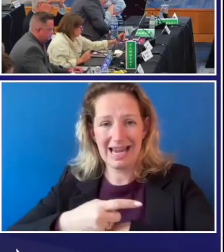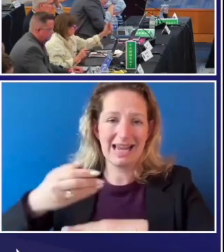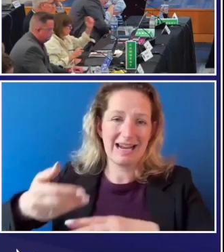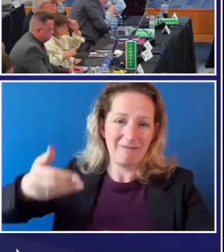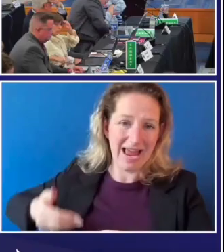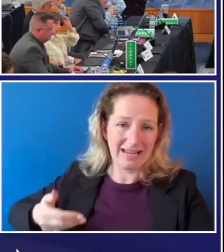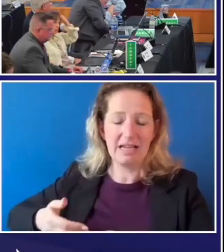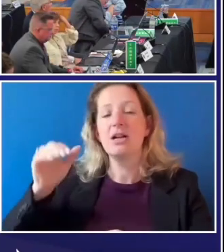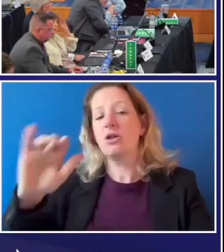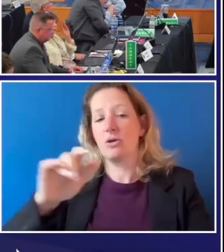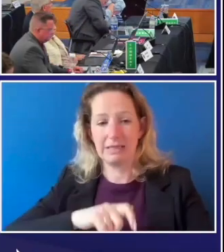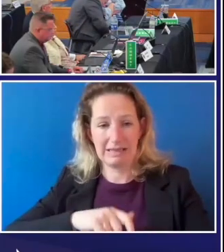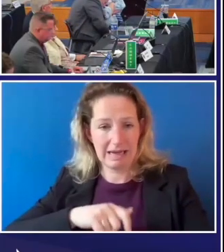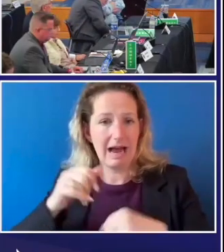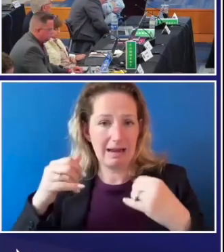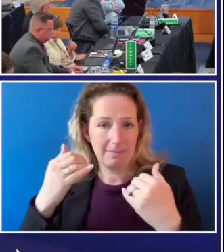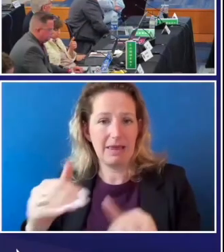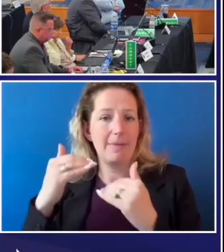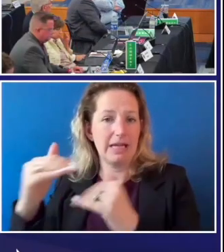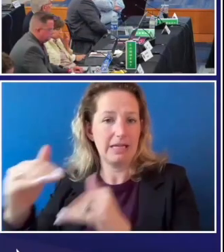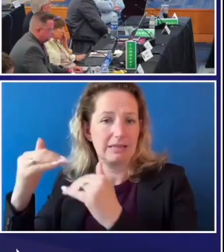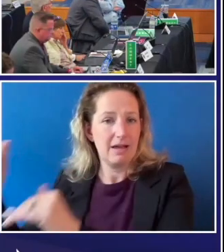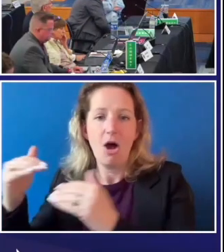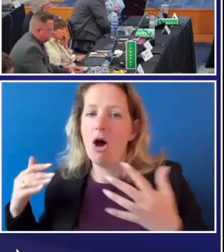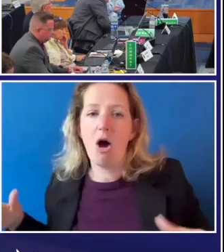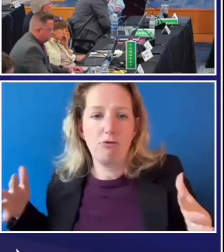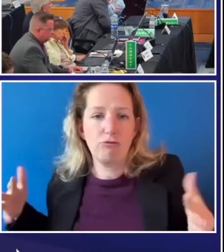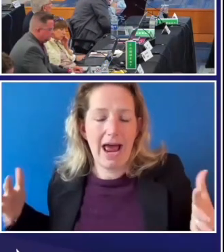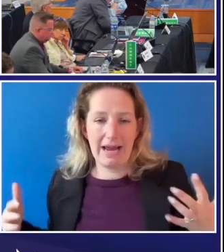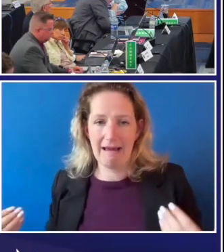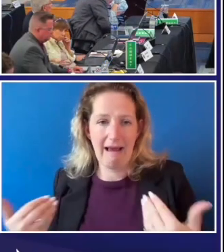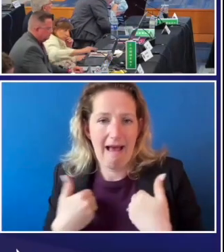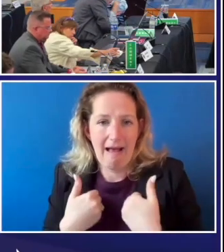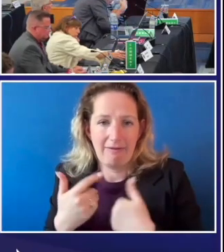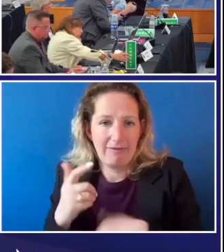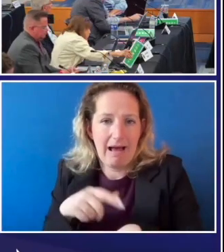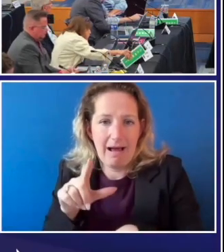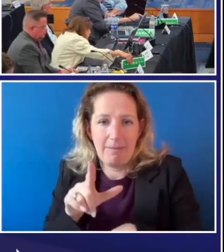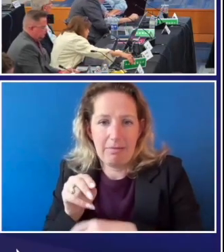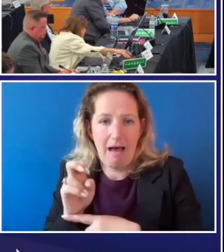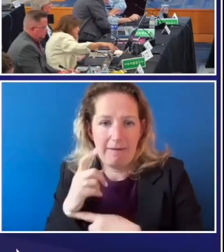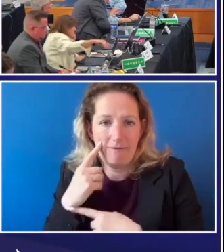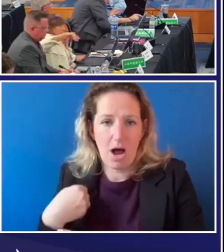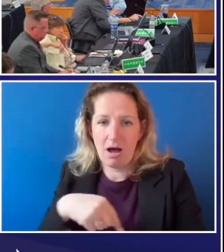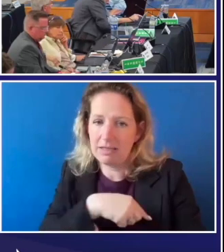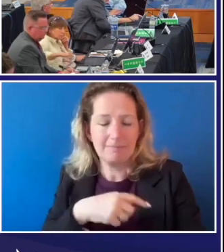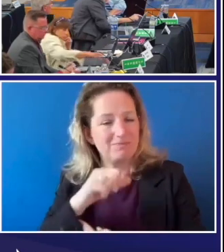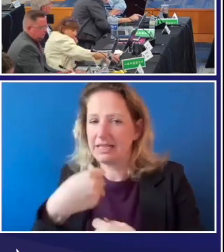Um, are already setting a timeline for us. And so it didn't make sense to include those other ones as well.